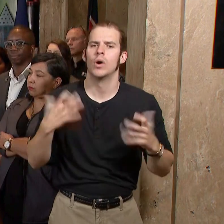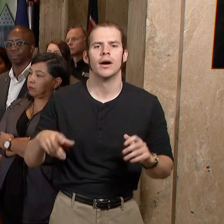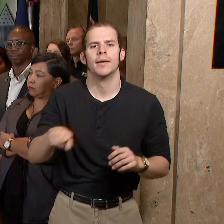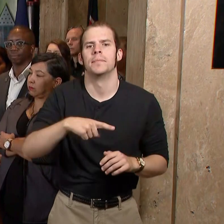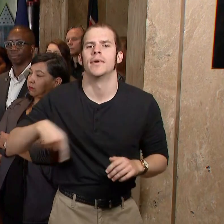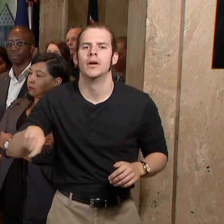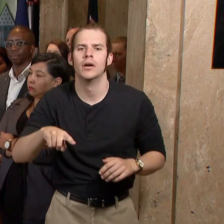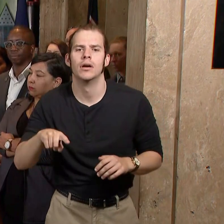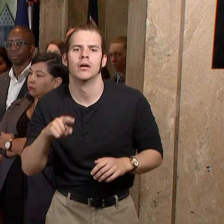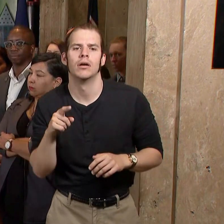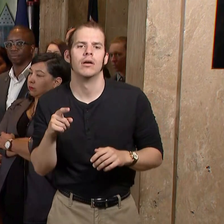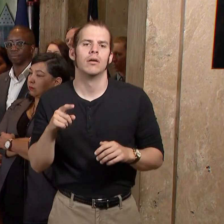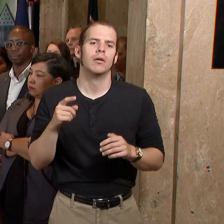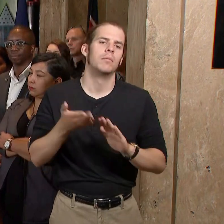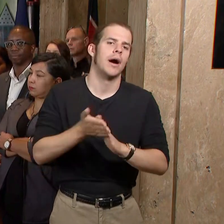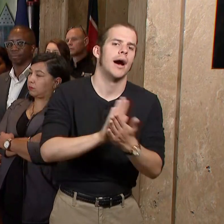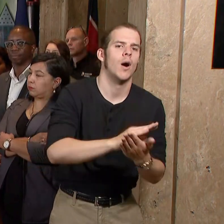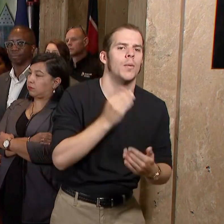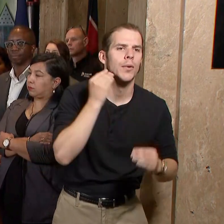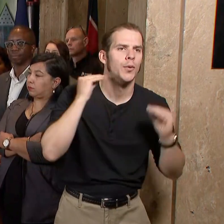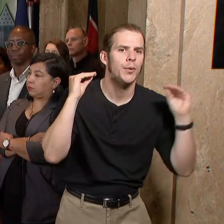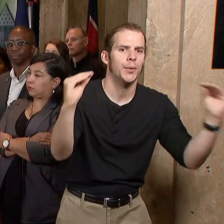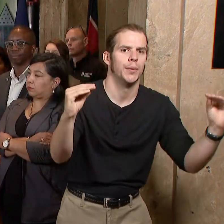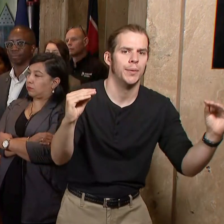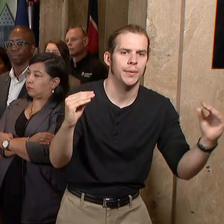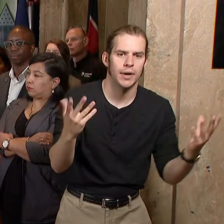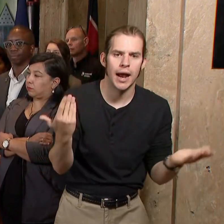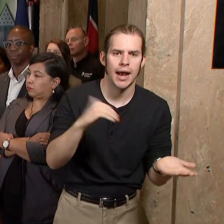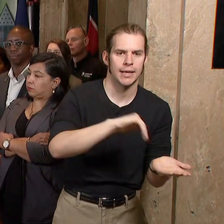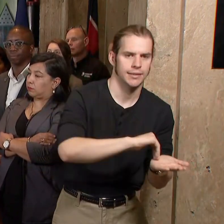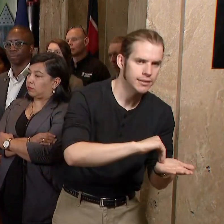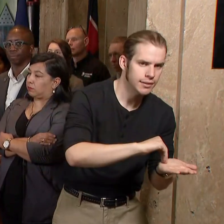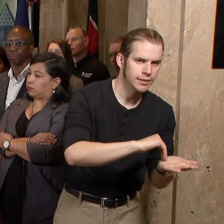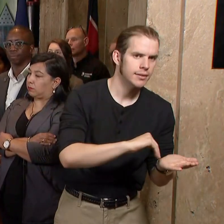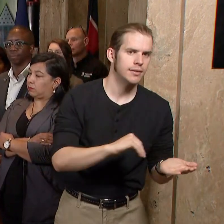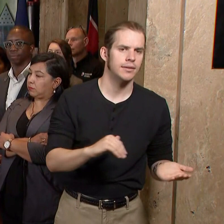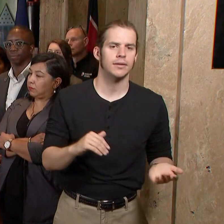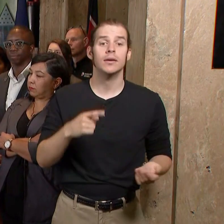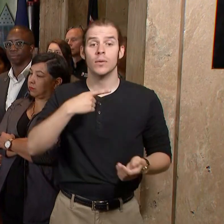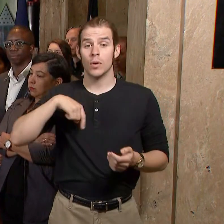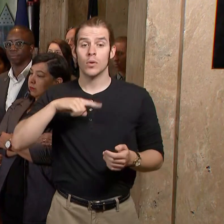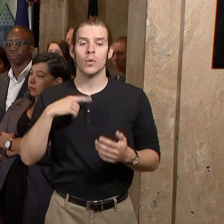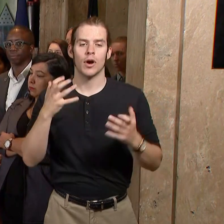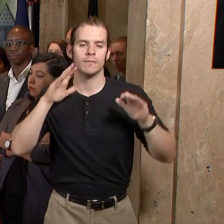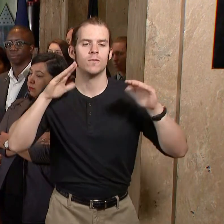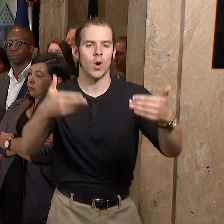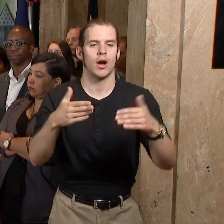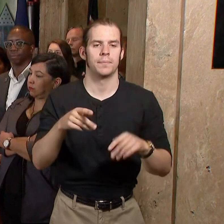And so we will keep pushing on the entire continuum, but this entire focus is on people who are living outdoors, who are unsheltered.